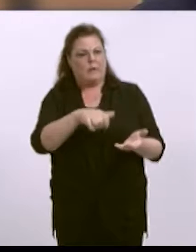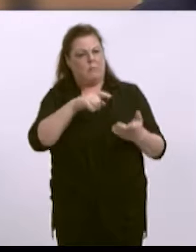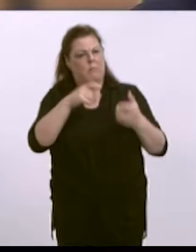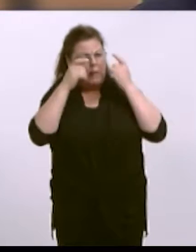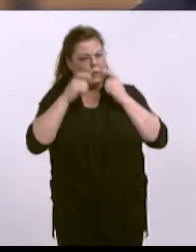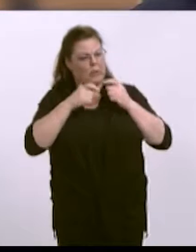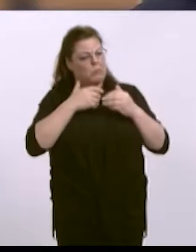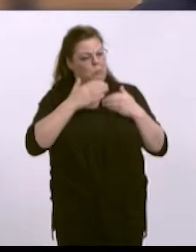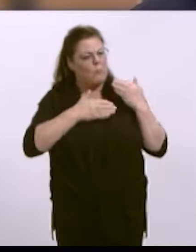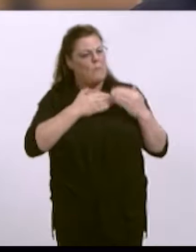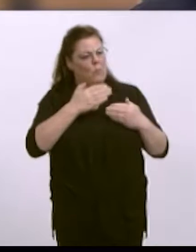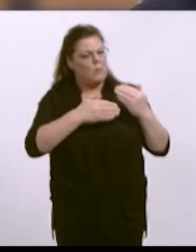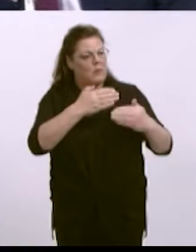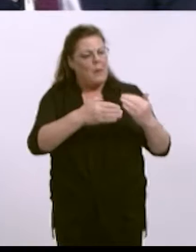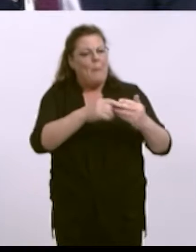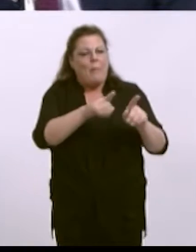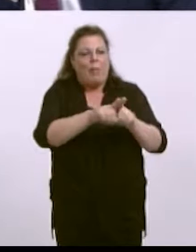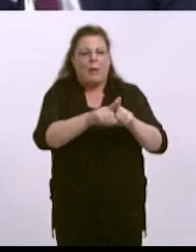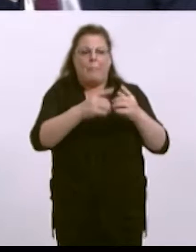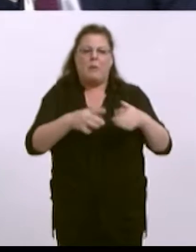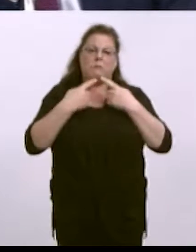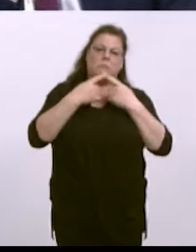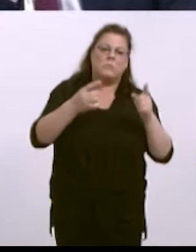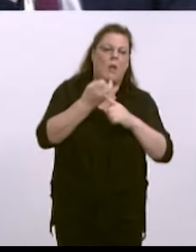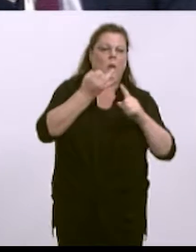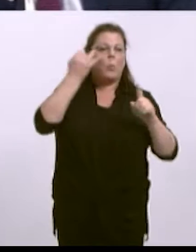forward, but nevertheless, as was said last week, we will monitor the situation, weíll